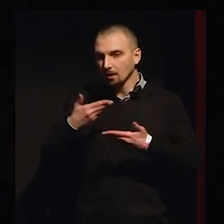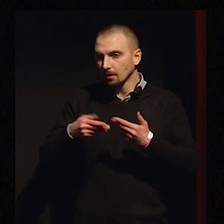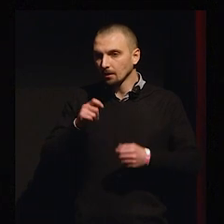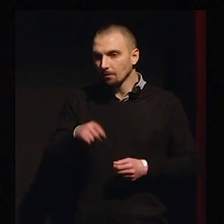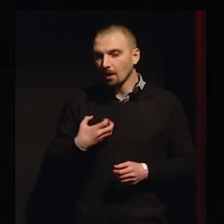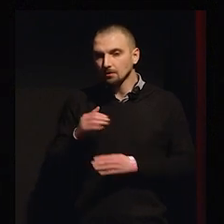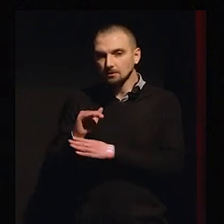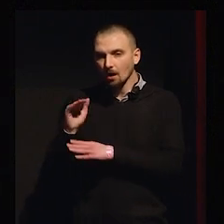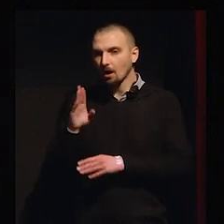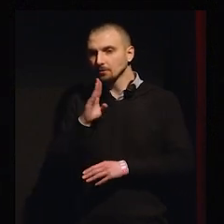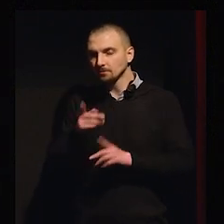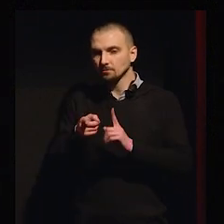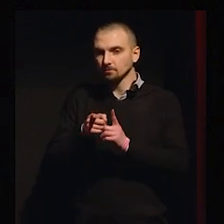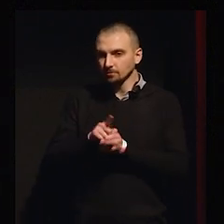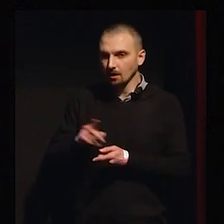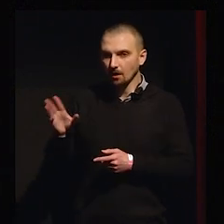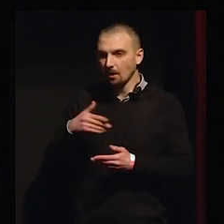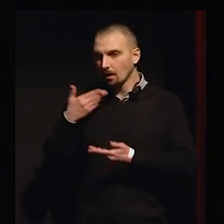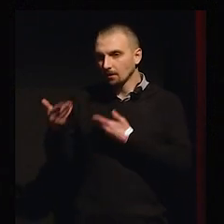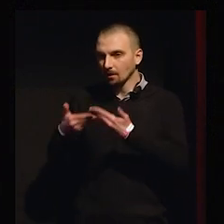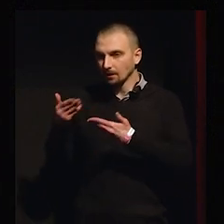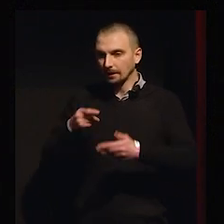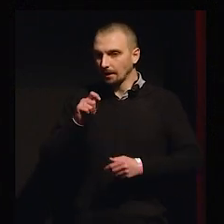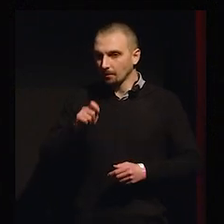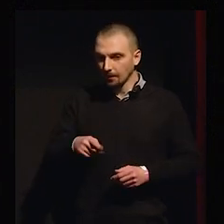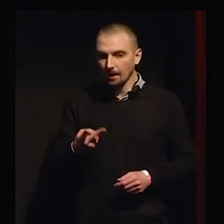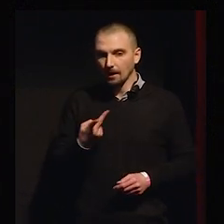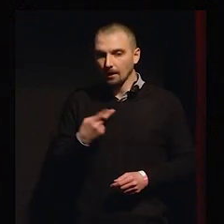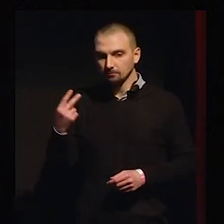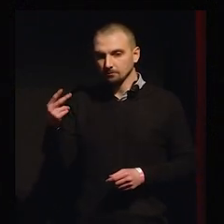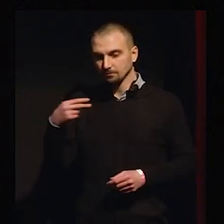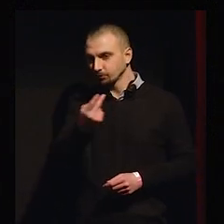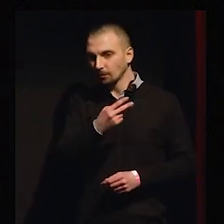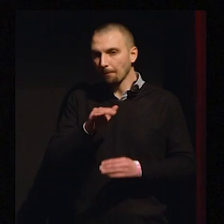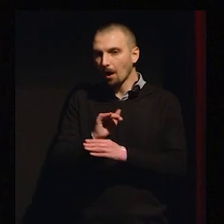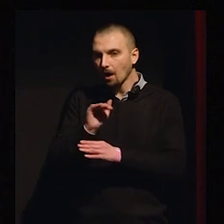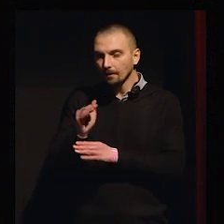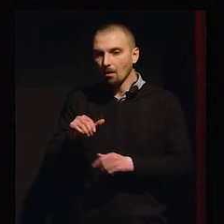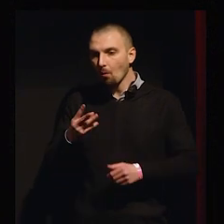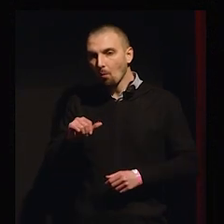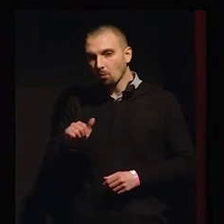and talked about themselves, told their lives as if it is valuable,